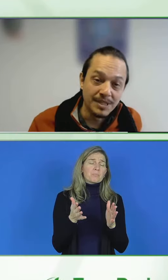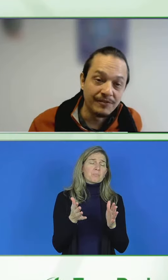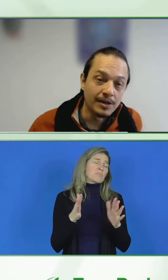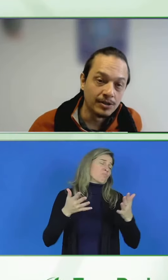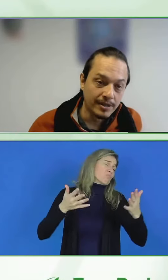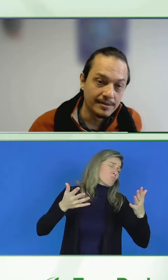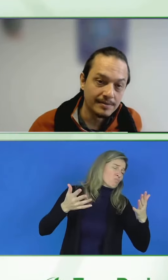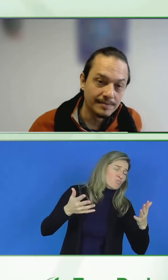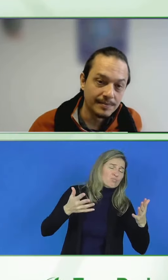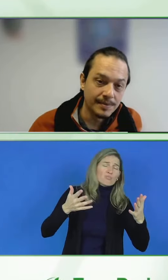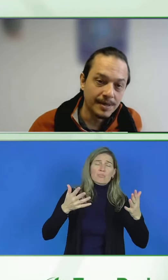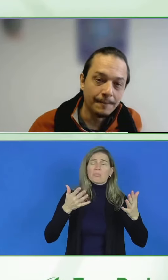specific context.